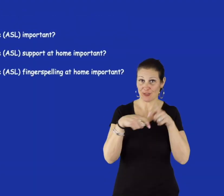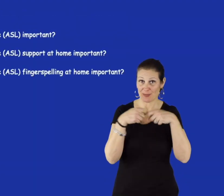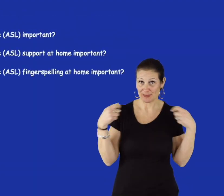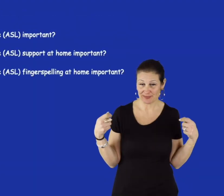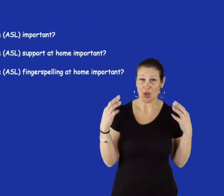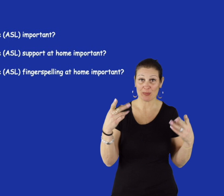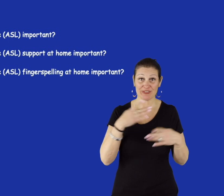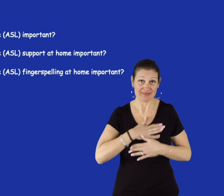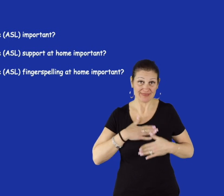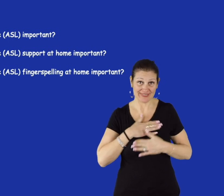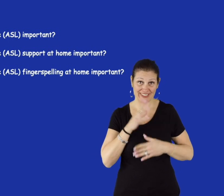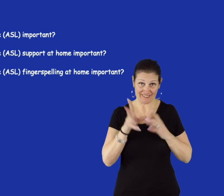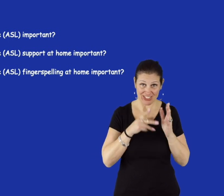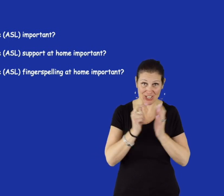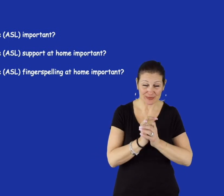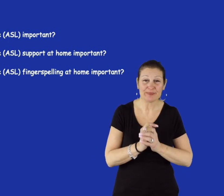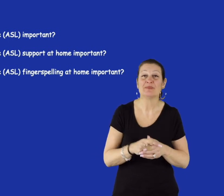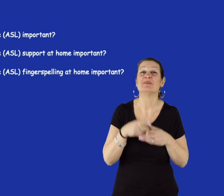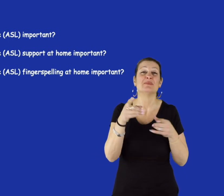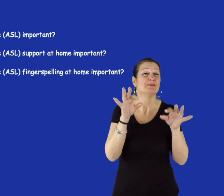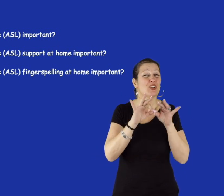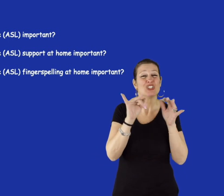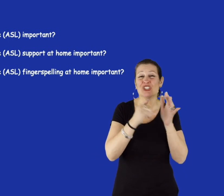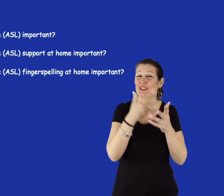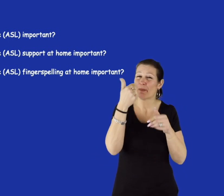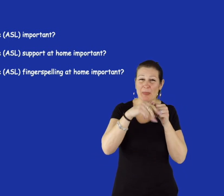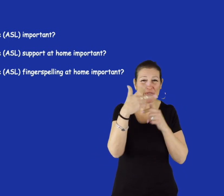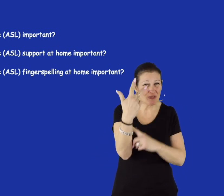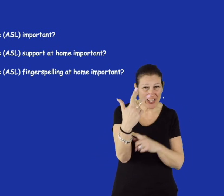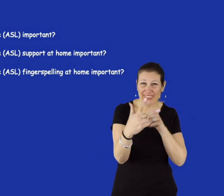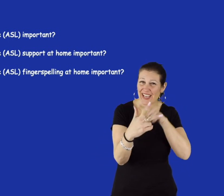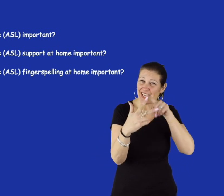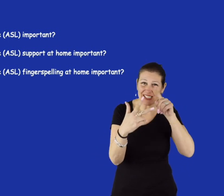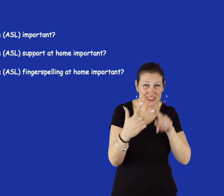I hope that you’ve enjoyed this video! There are just three big takeaways that I’d like